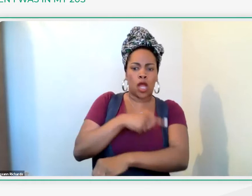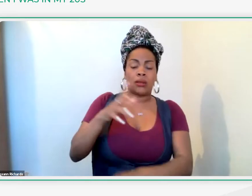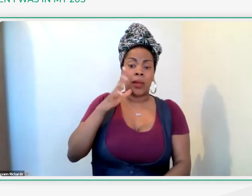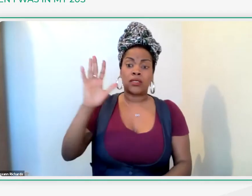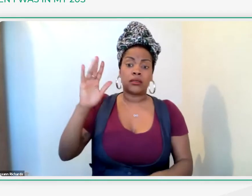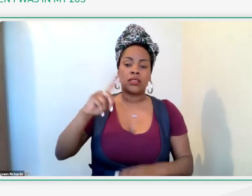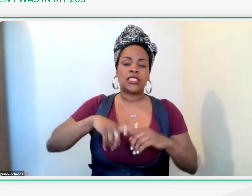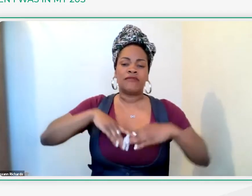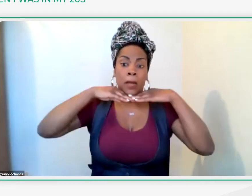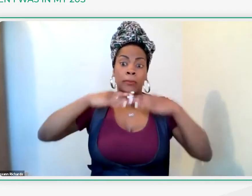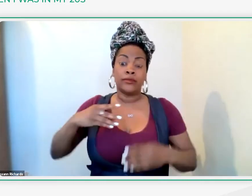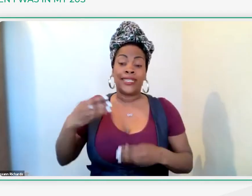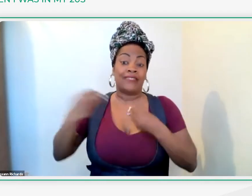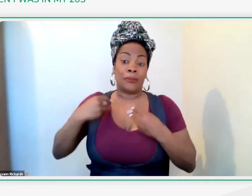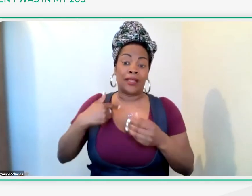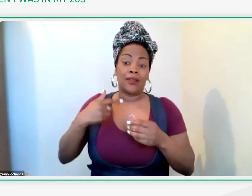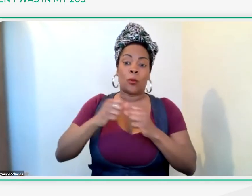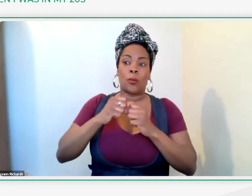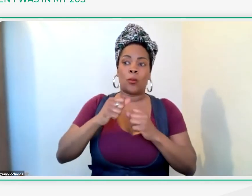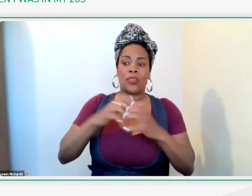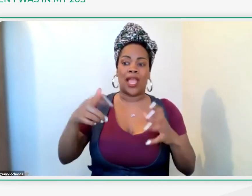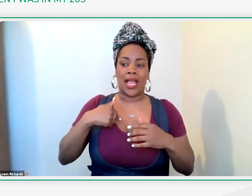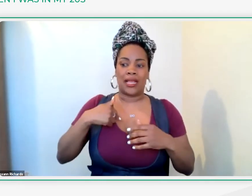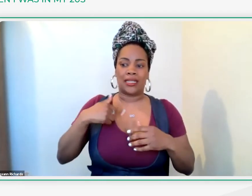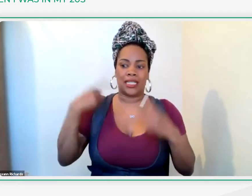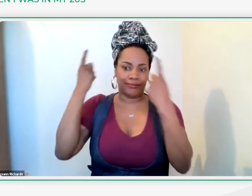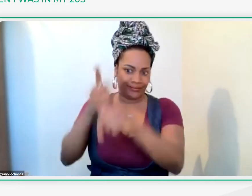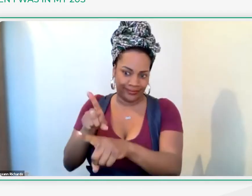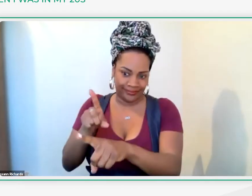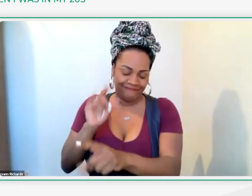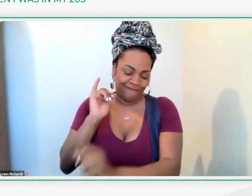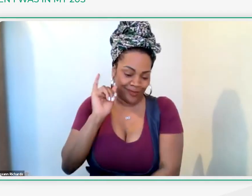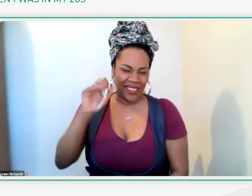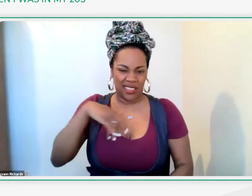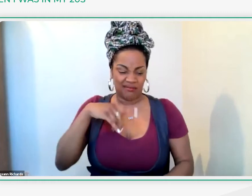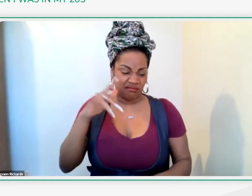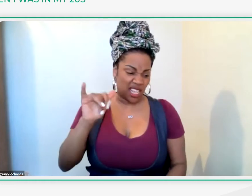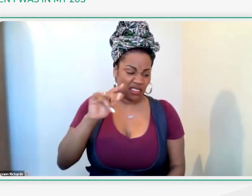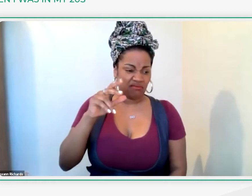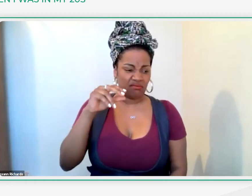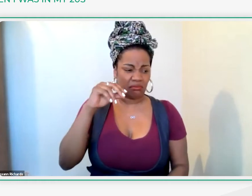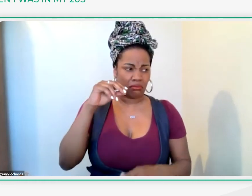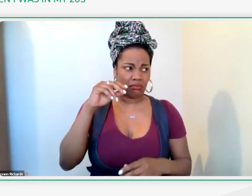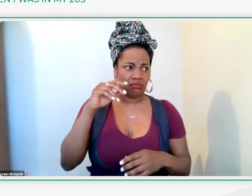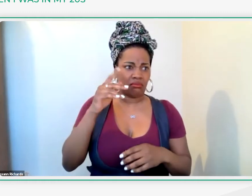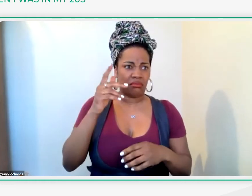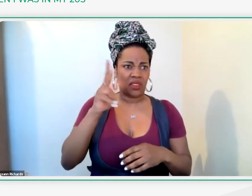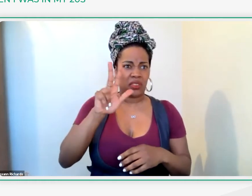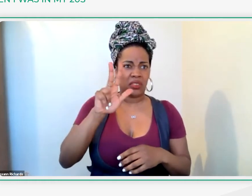So I was resistant to it for a long time, and I was, you know, my mom kept persisting